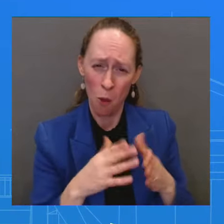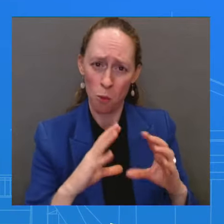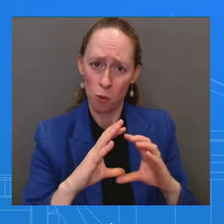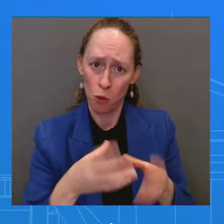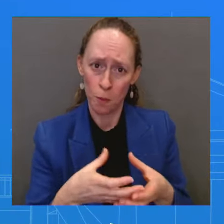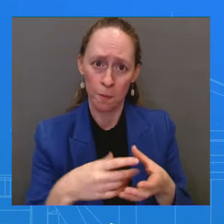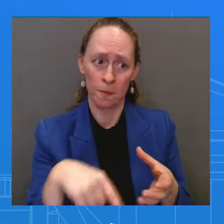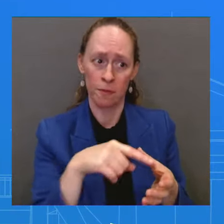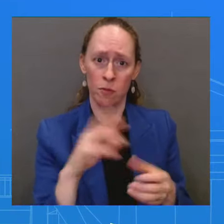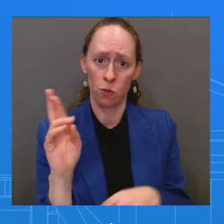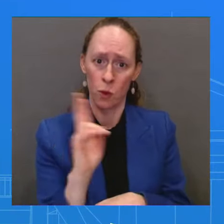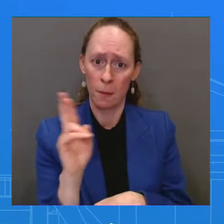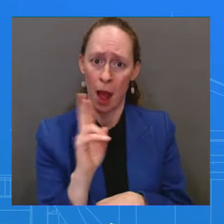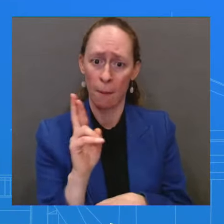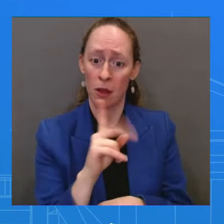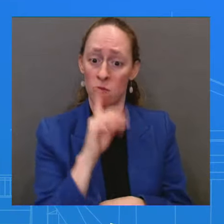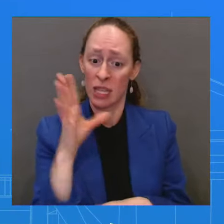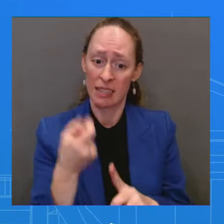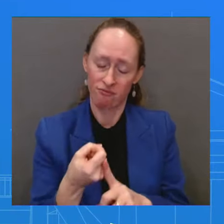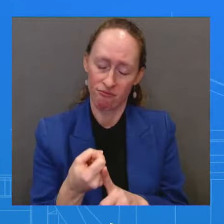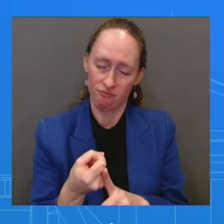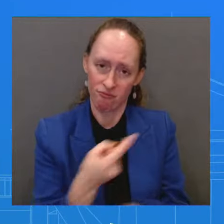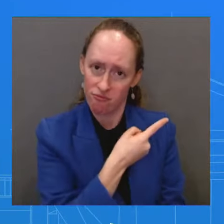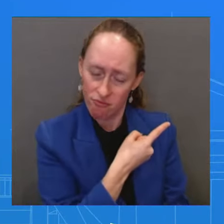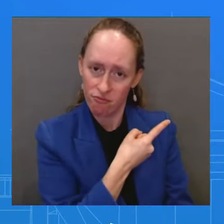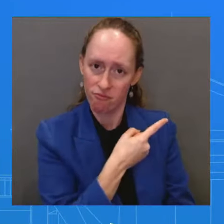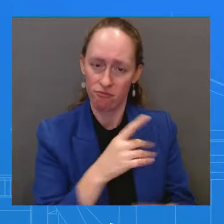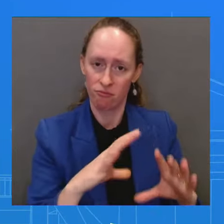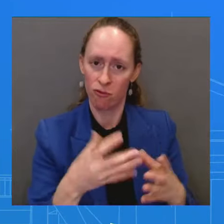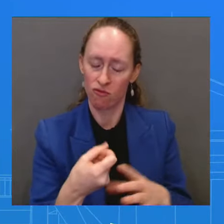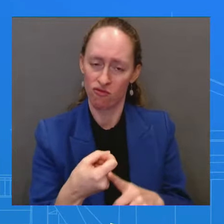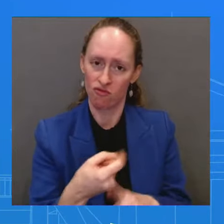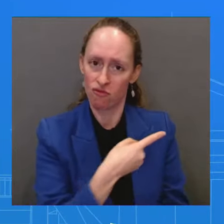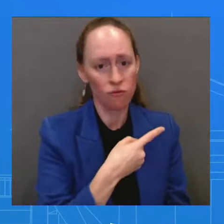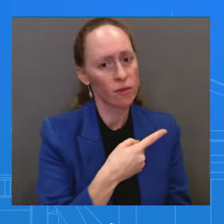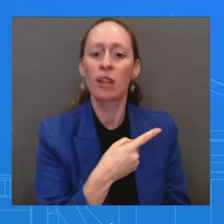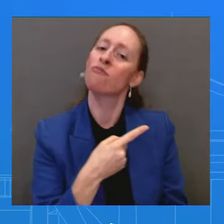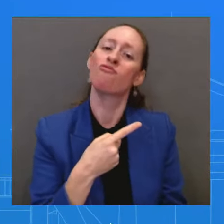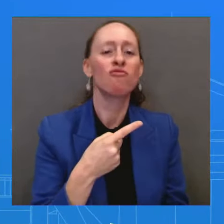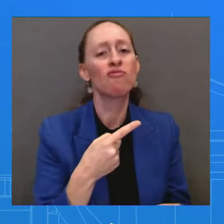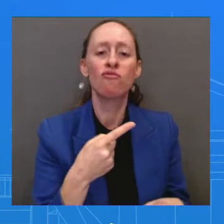And as it relates to the funding, we continue to see broad support -- majority of --